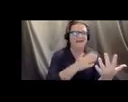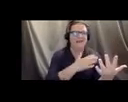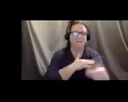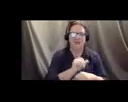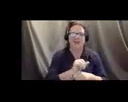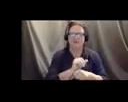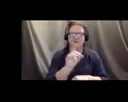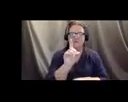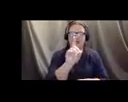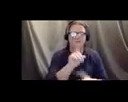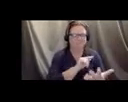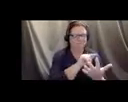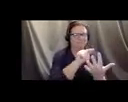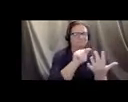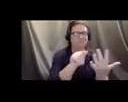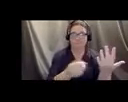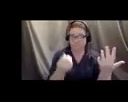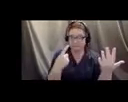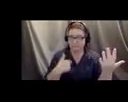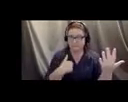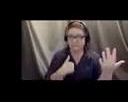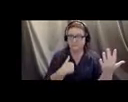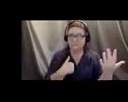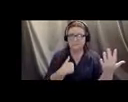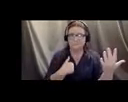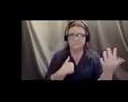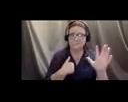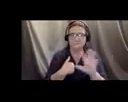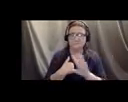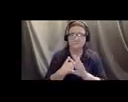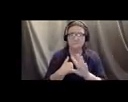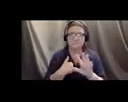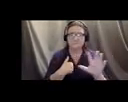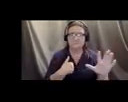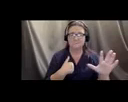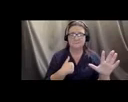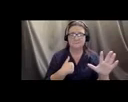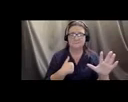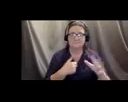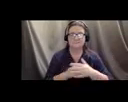Does that make sense to folks?